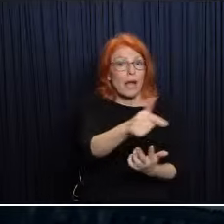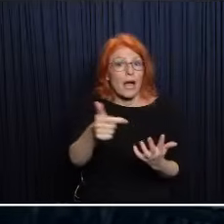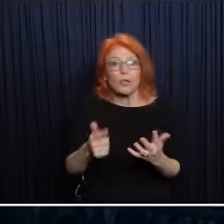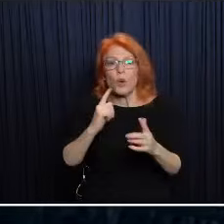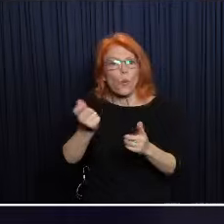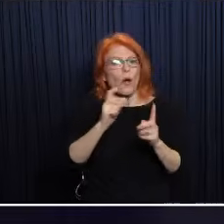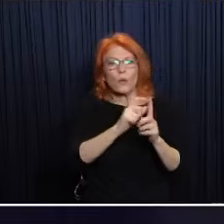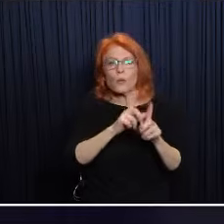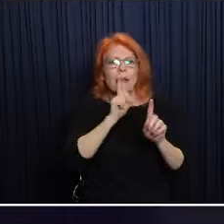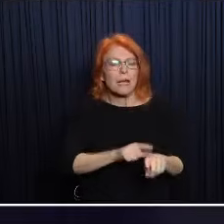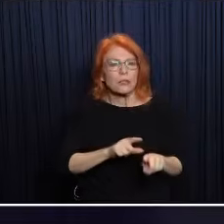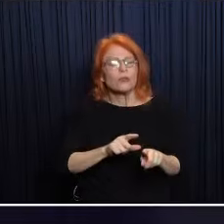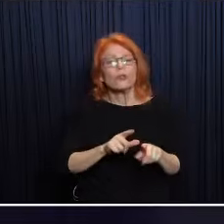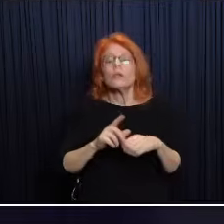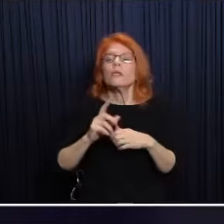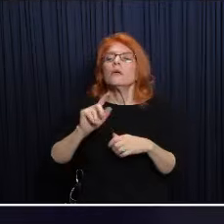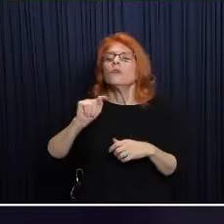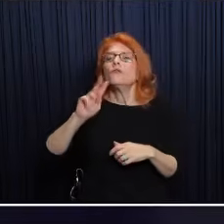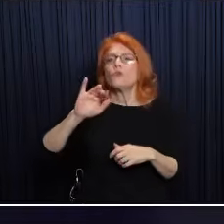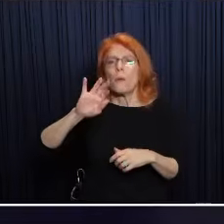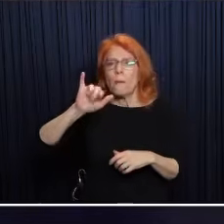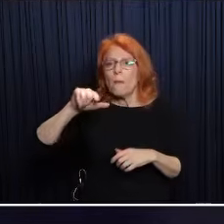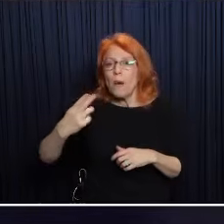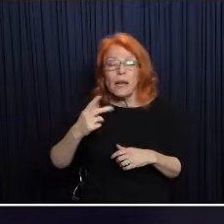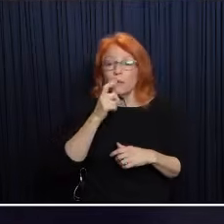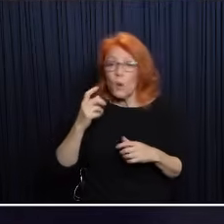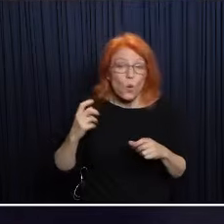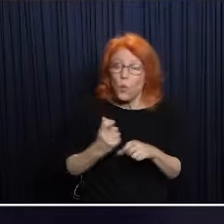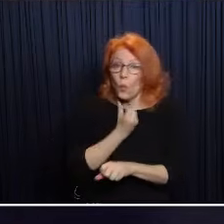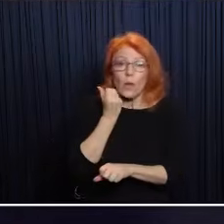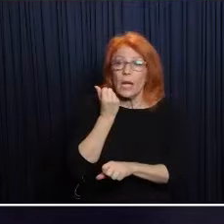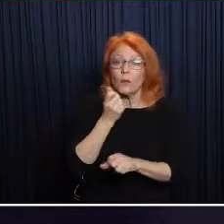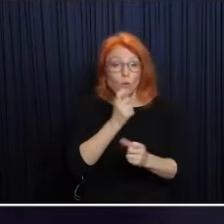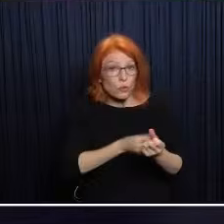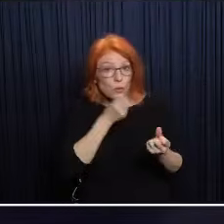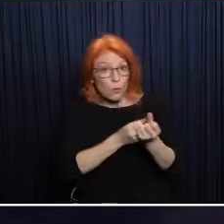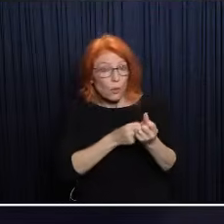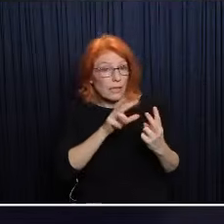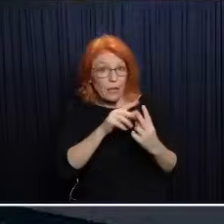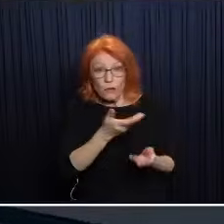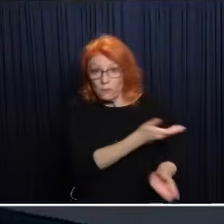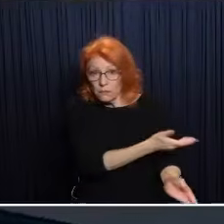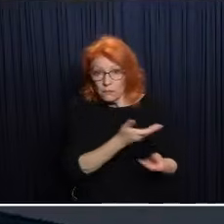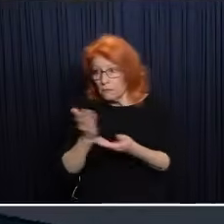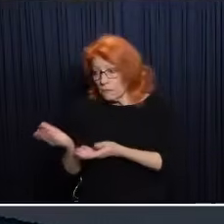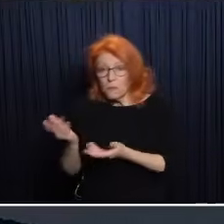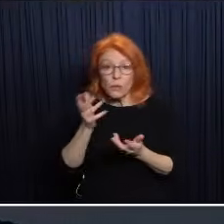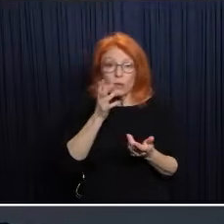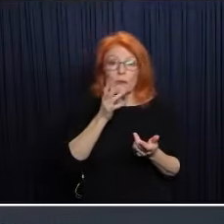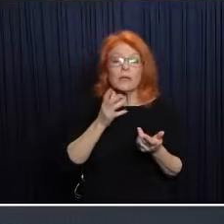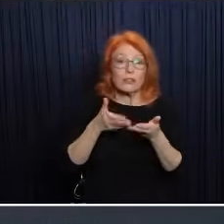GO TO HIM. WE ARE CLOSE TO THE SPEED ROUND. ONE WORD ANSWER.